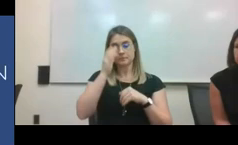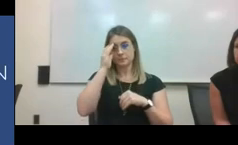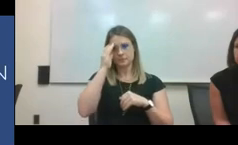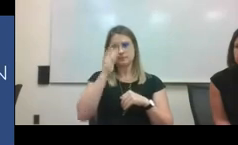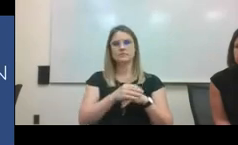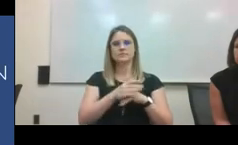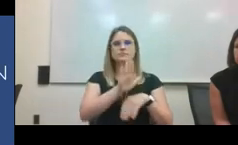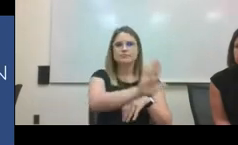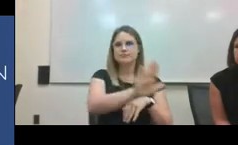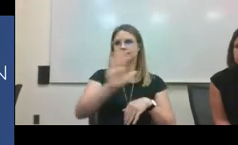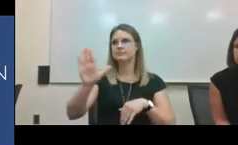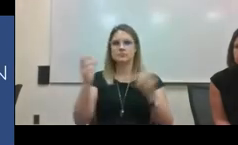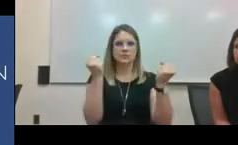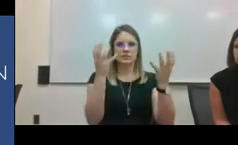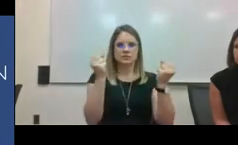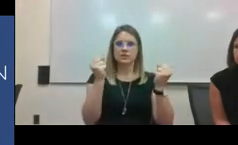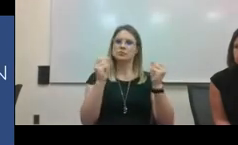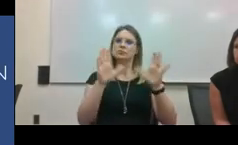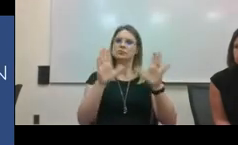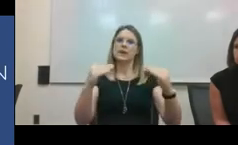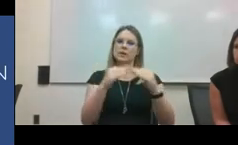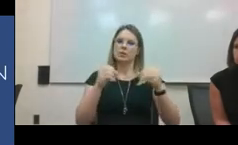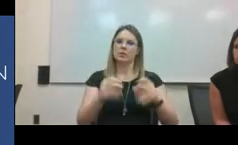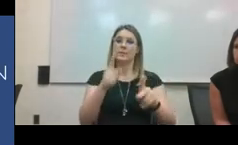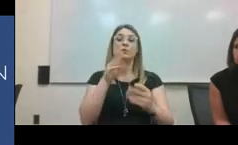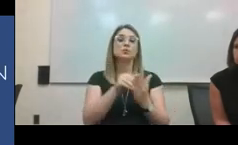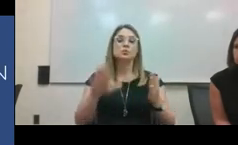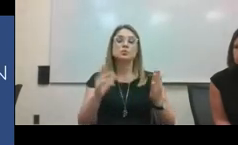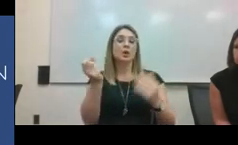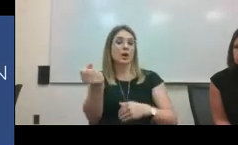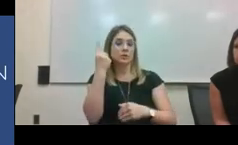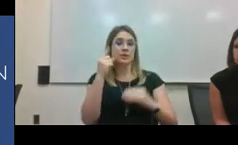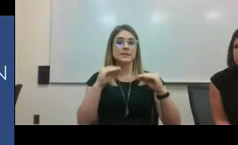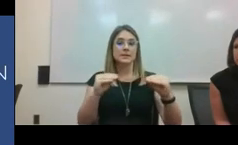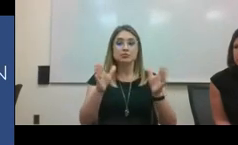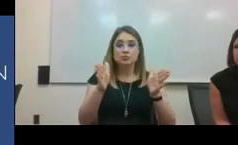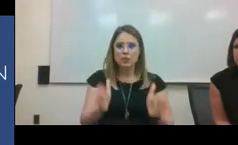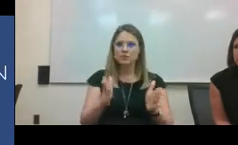So, they would have an equal chance to understand the instructions and to provide correct answers. And then finally,